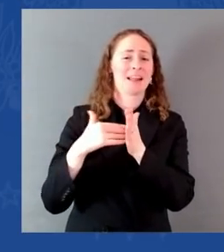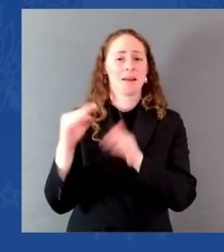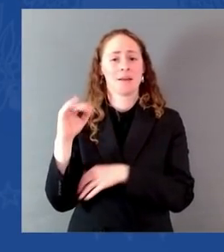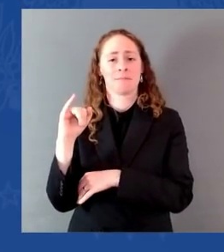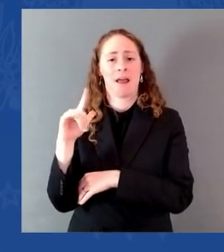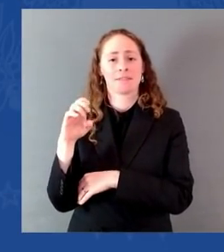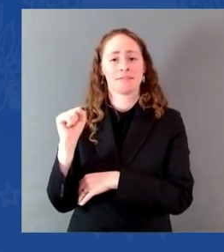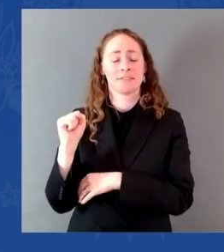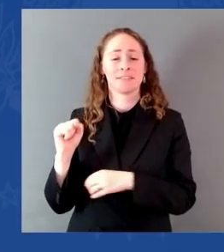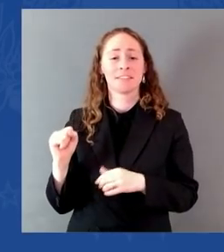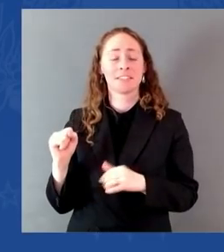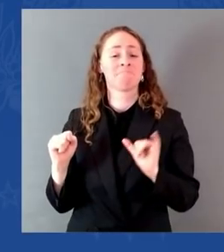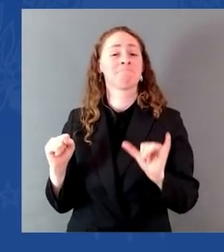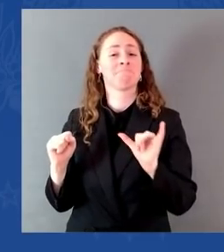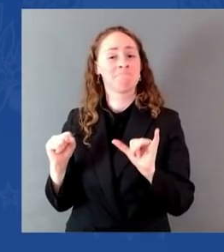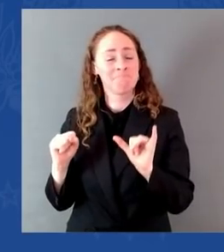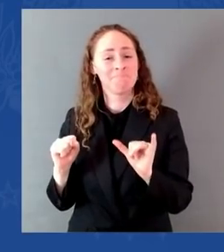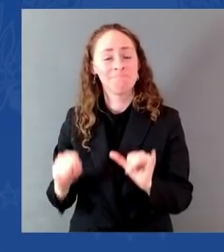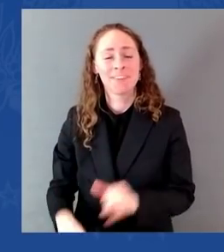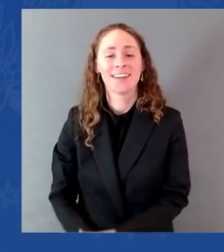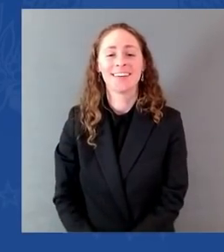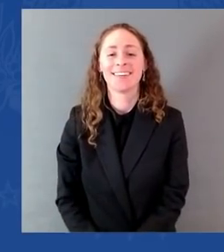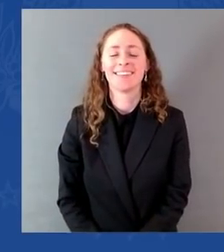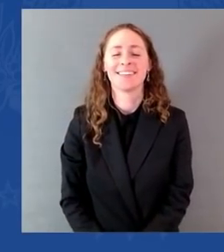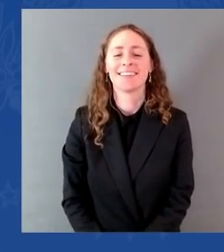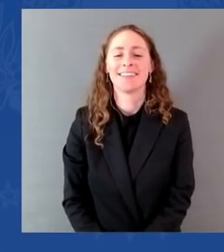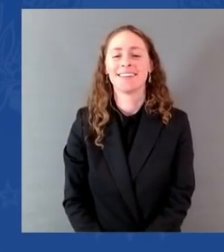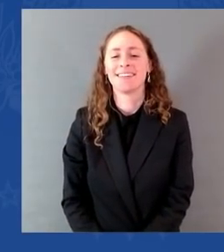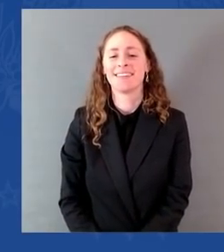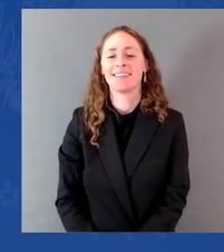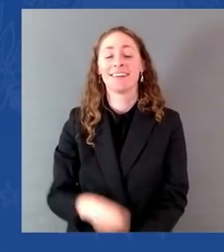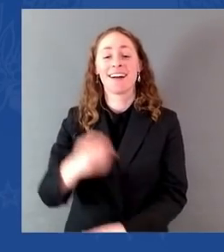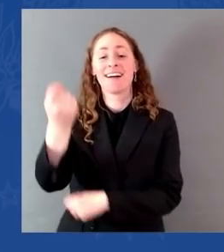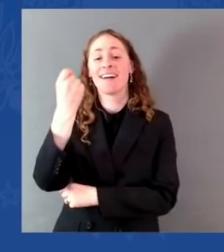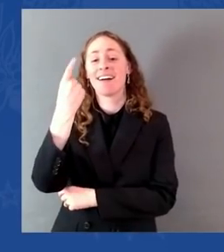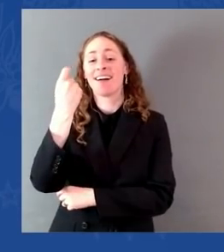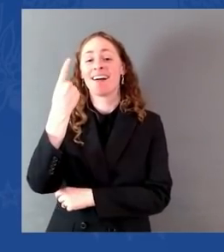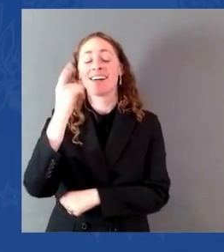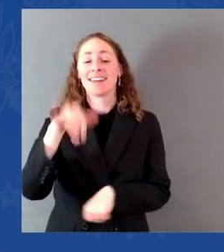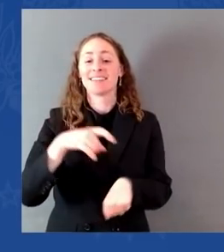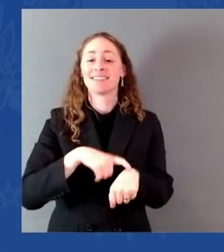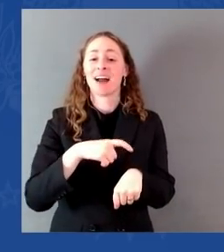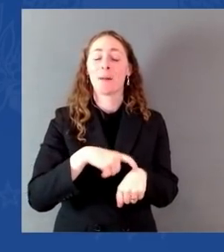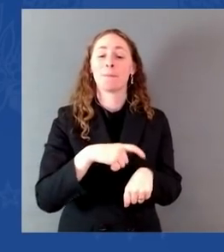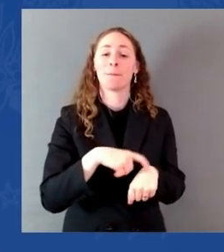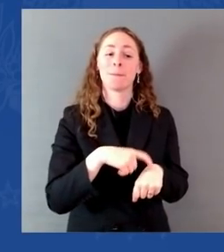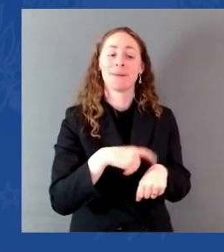And I was getting on the train -- because they didn't like me getting on the train, Congressmen, because there's --